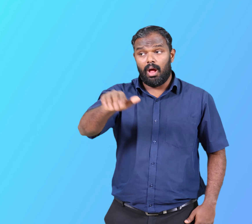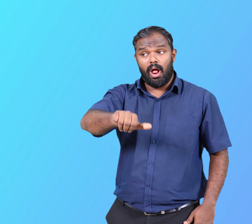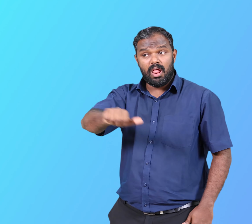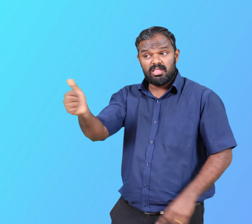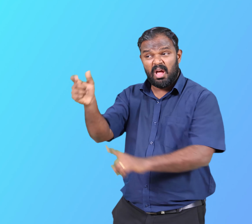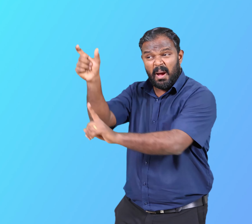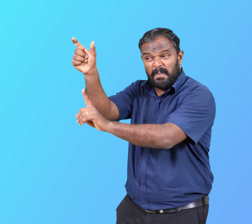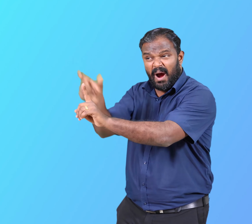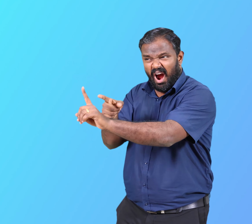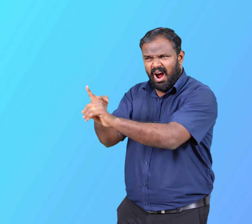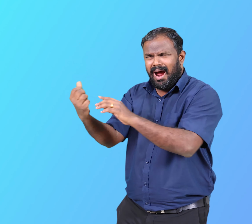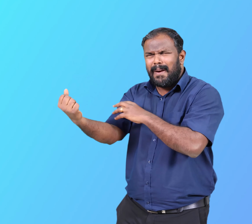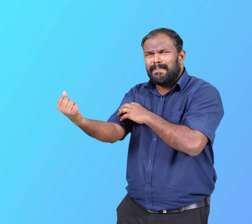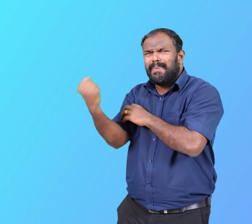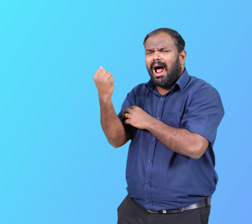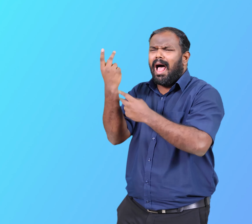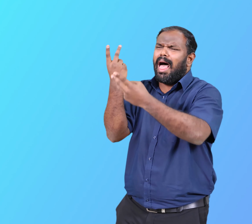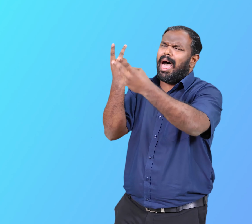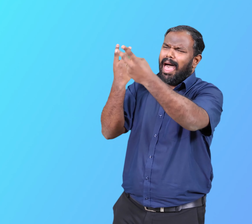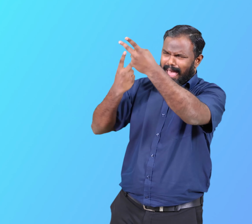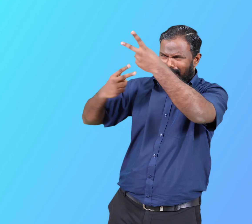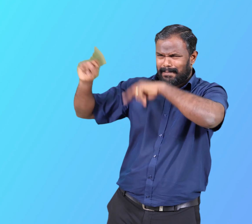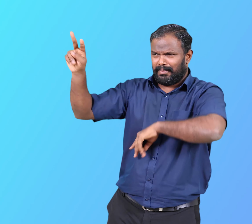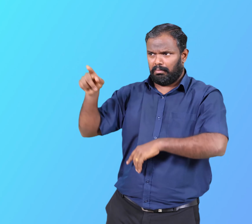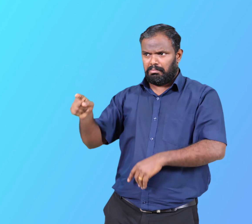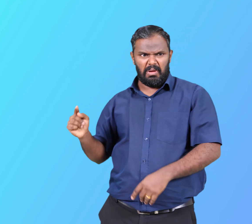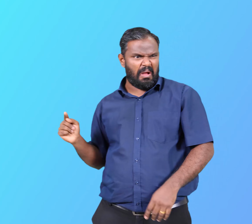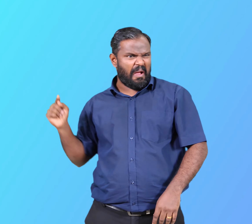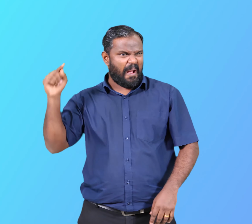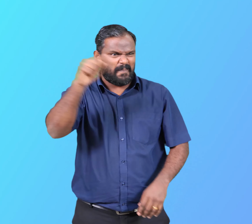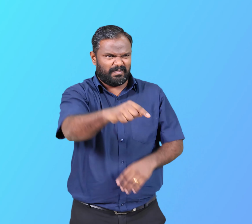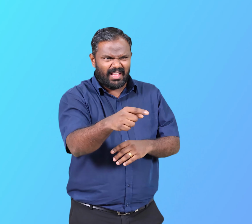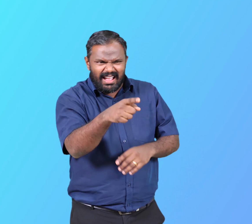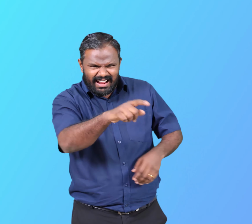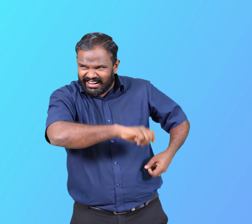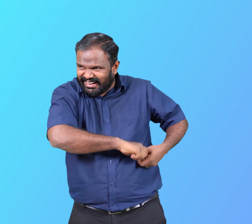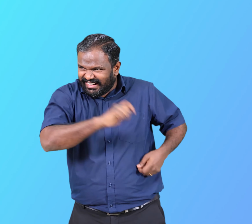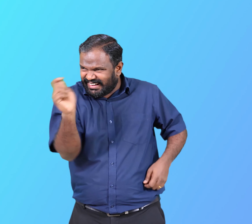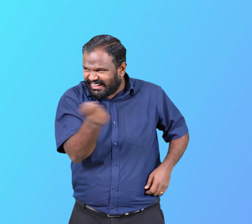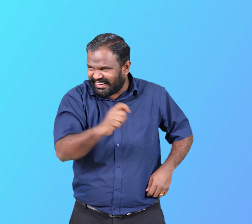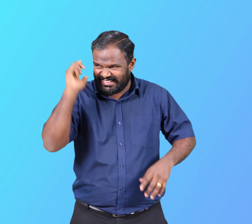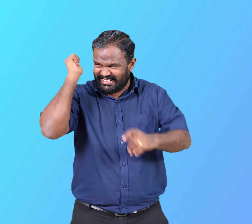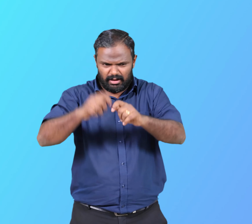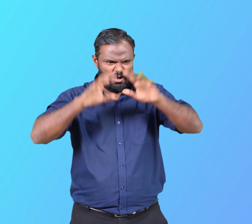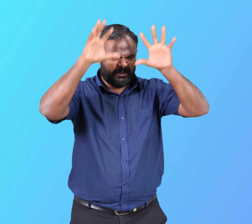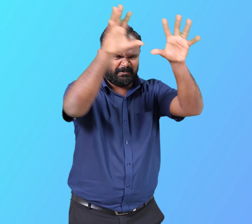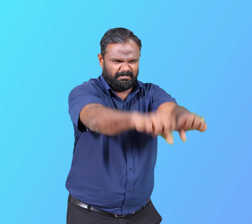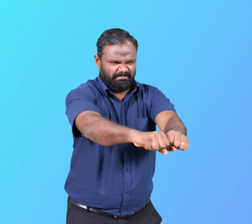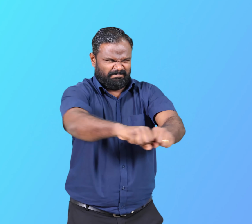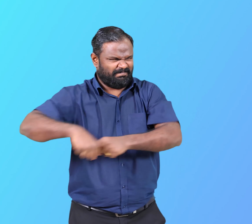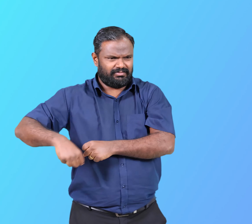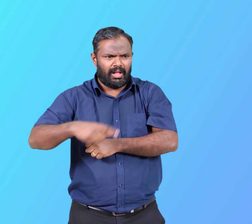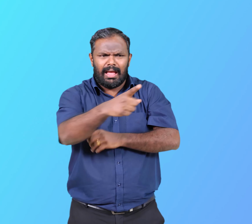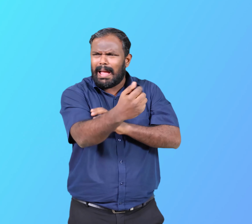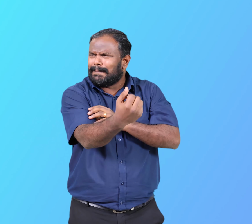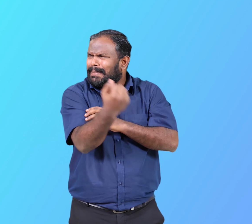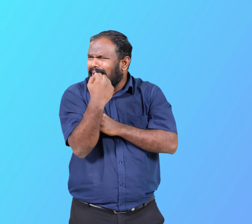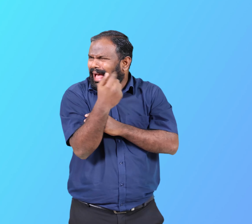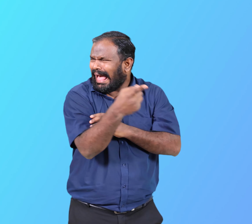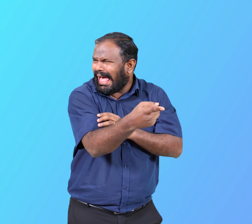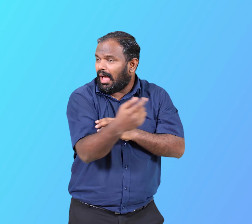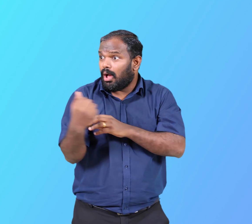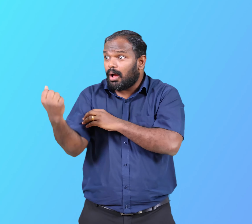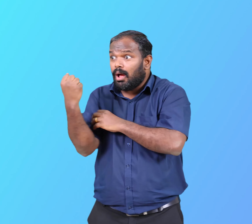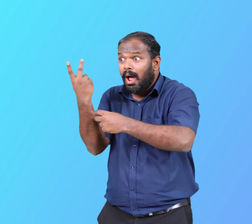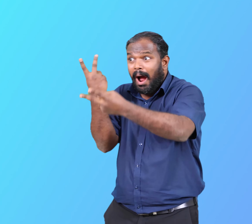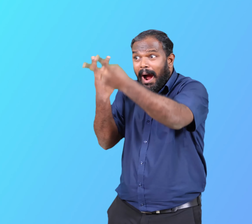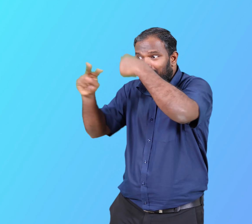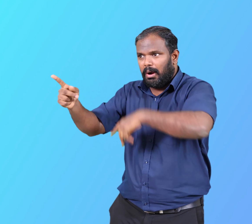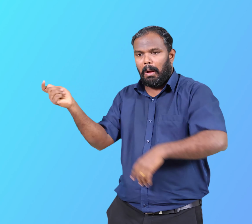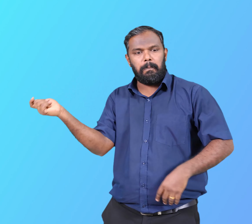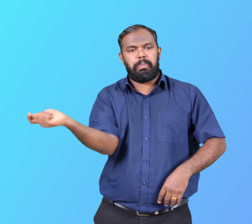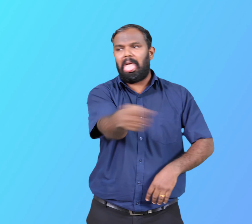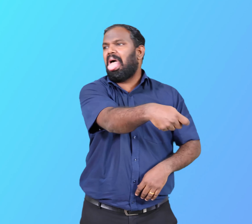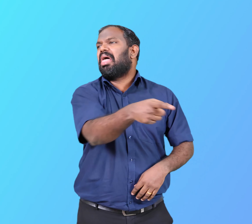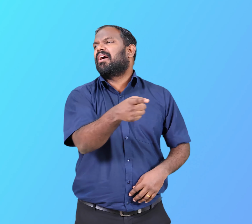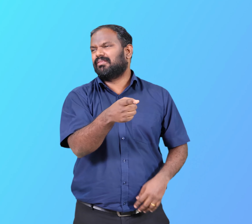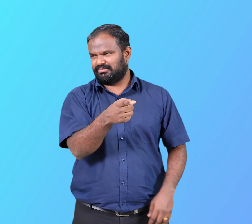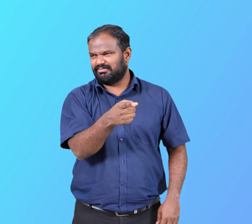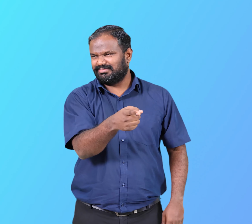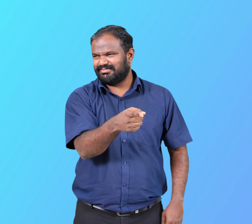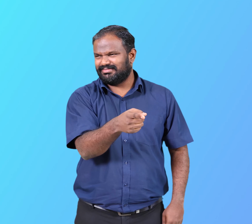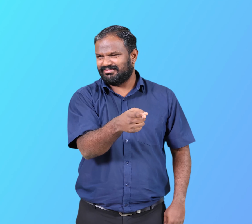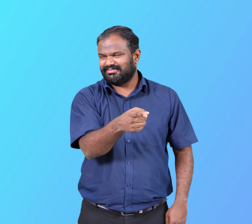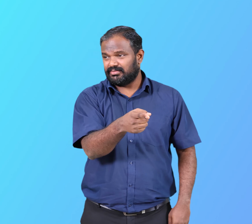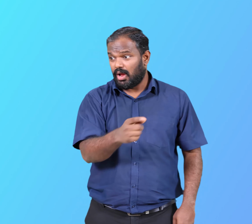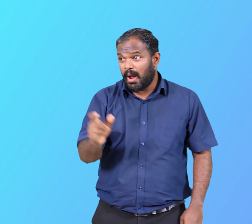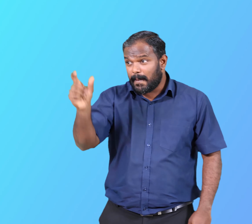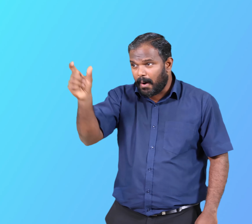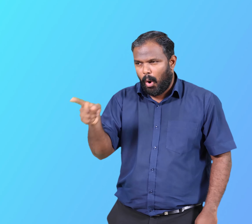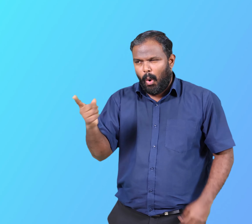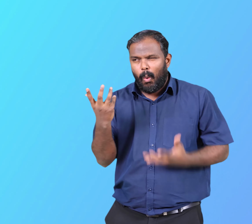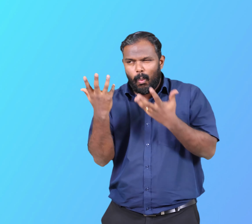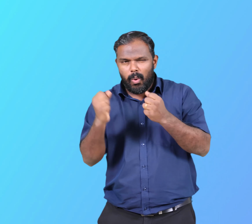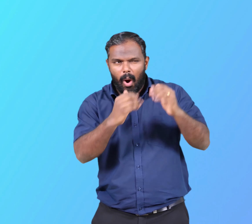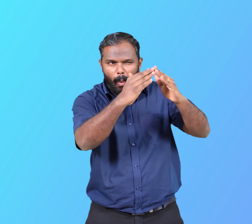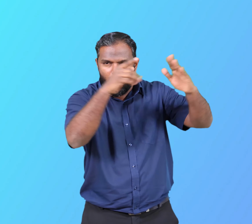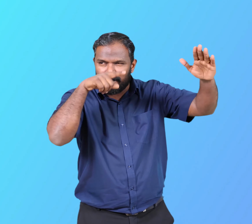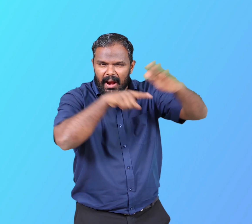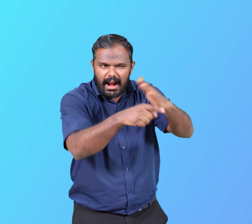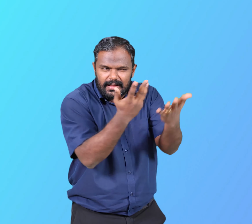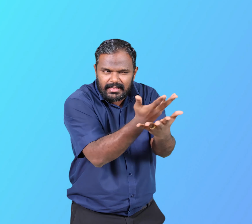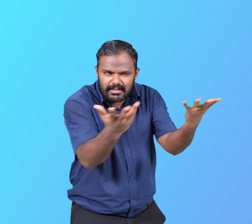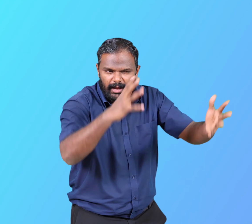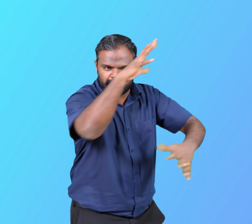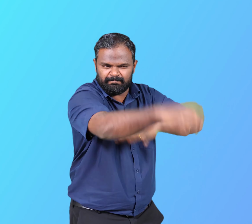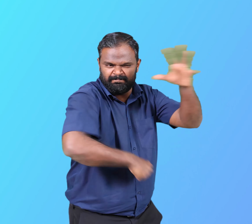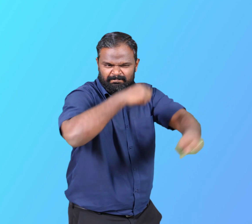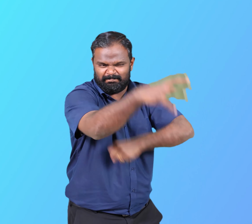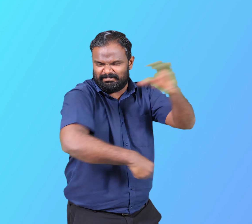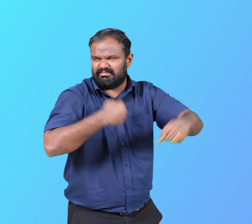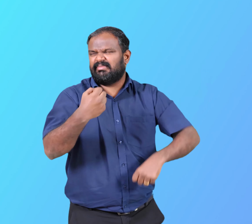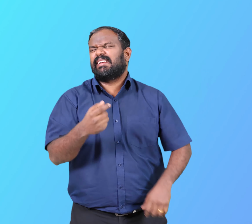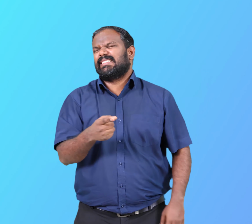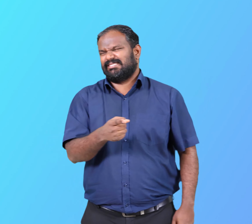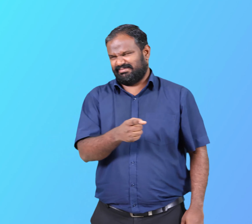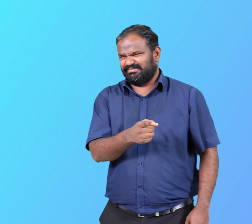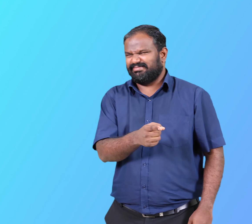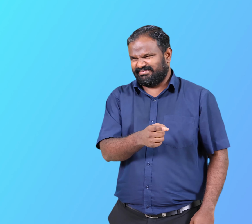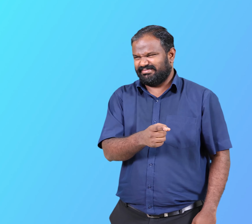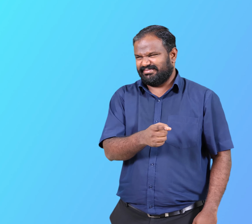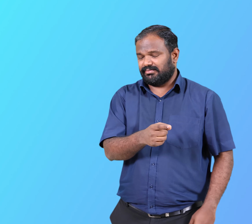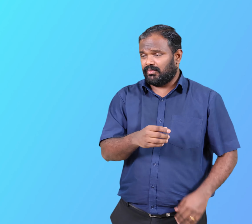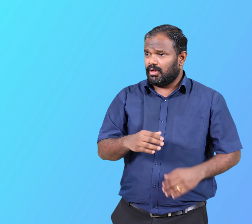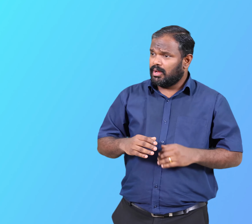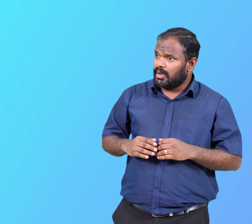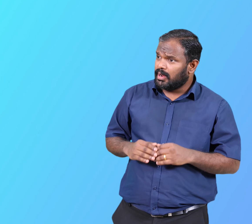But suppose a stronger man comes and defeats him. The stronger man will take away the weapons that the first man trusted to keep his house safe. Then the stronger man will do what he wants with the other man’s things.